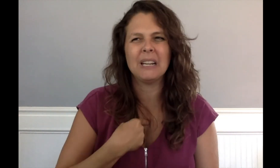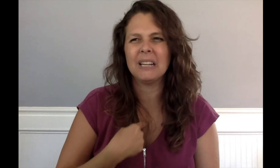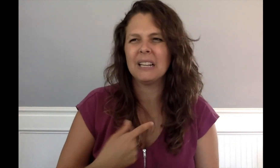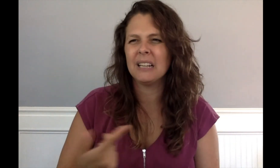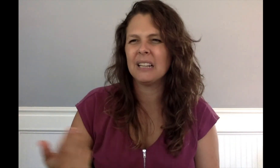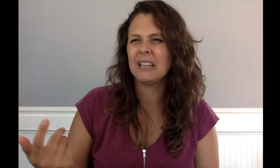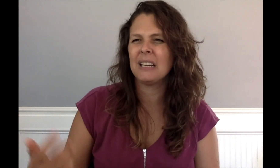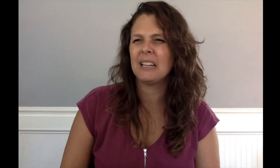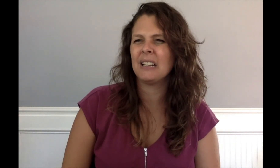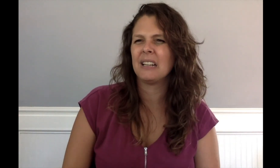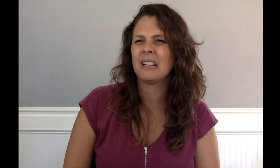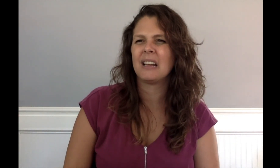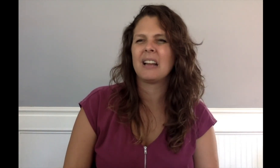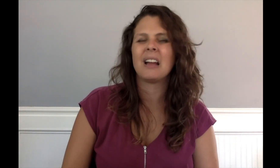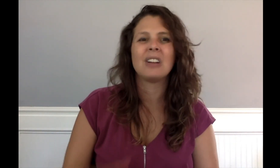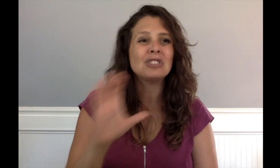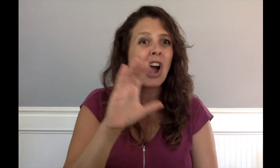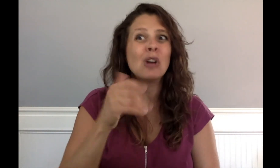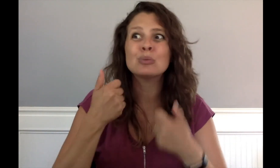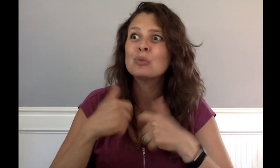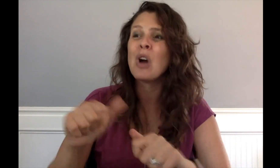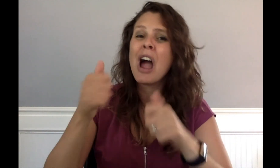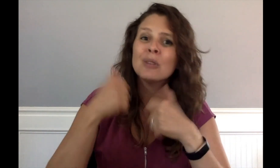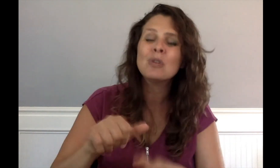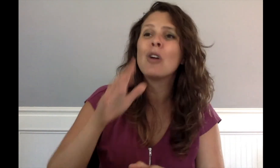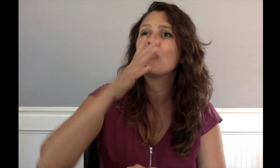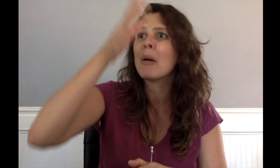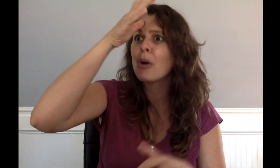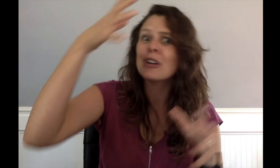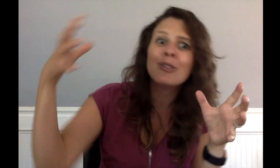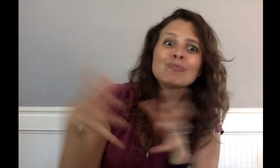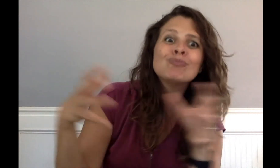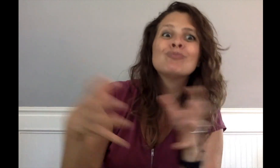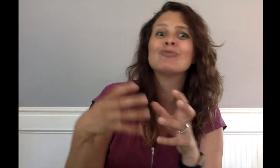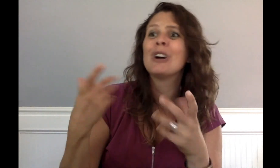than Charlie? And he was out of ideas for how to get